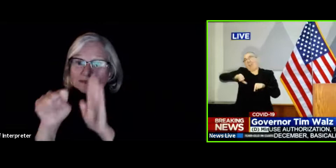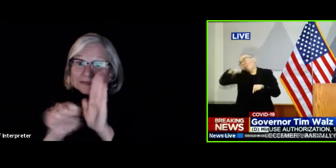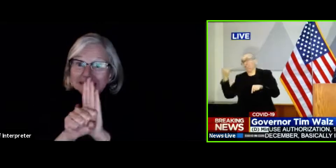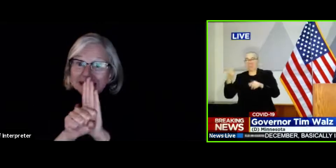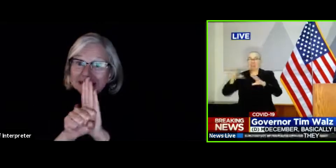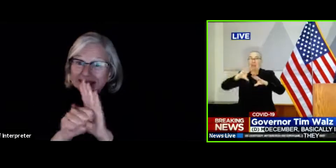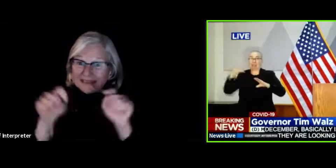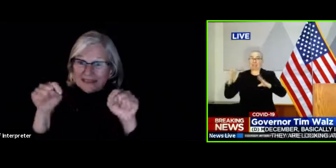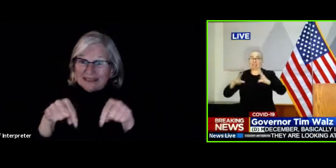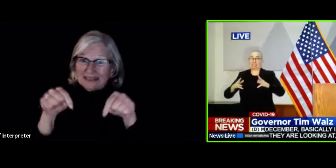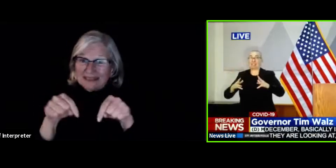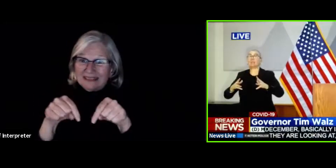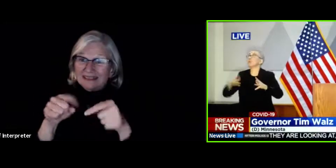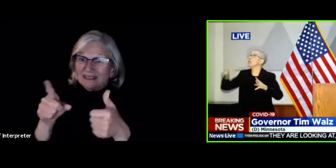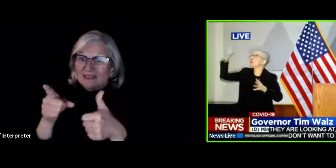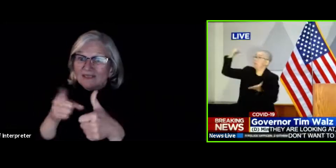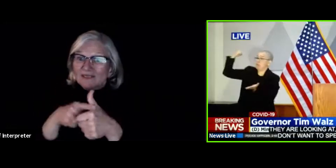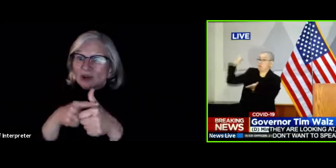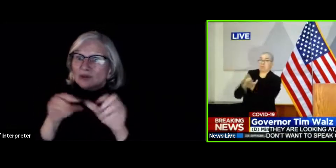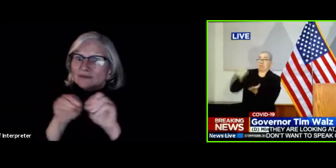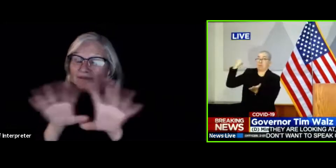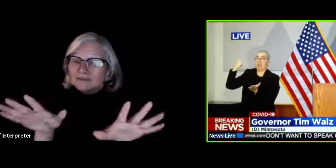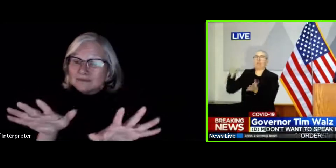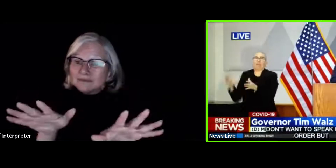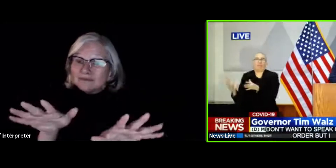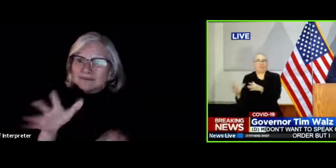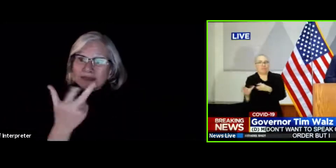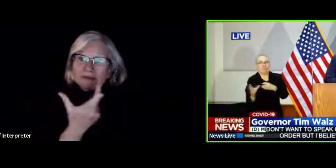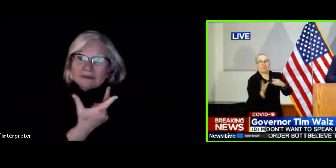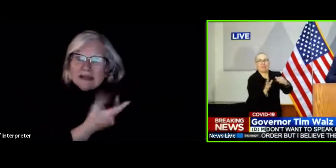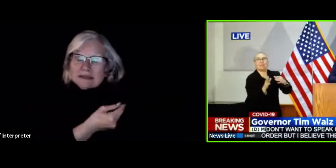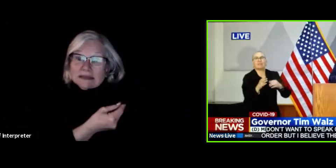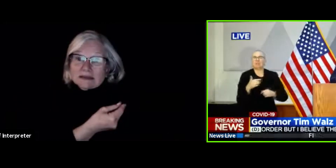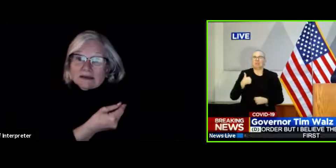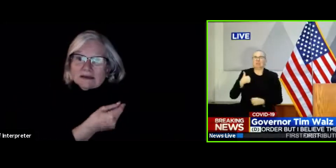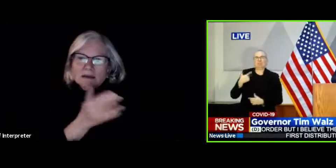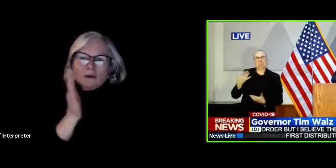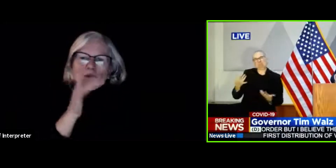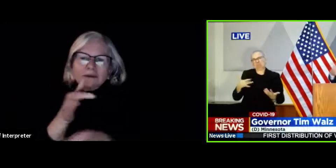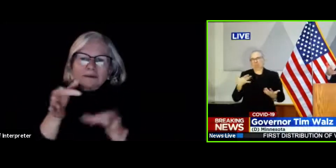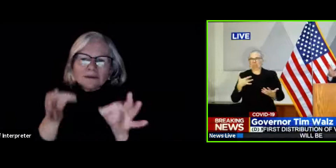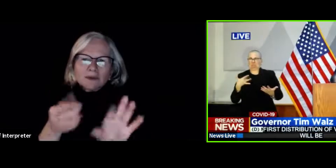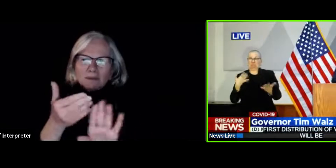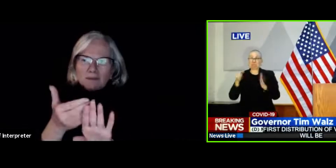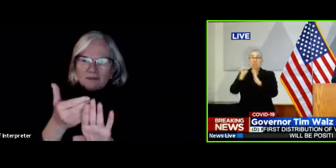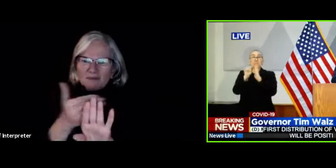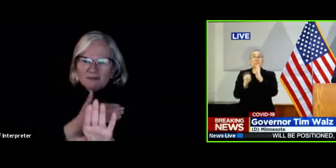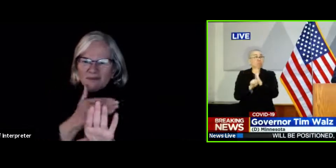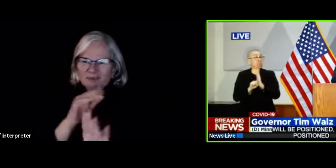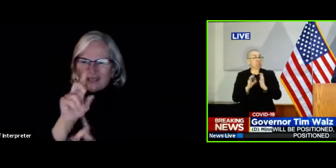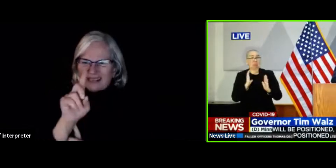PRE-POSITIONED POTENTIALLY PRIOR TO THAT, WITHIN THE STATE PLANS BEING ENACTED SHORTLY AFTER THAT, TO BE ABLE